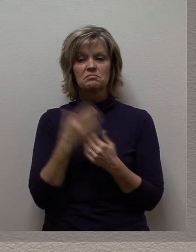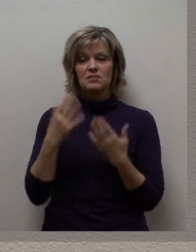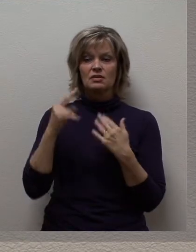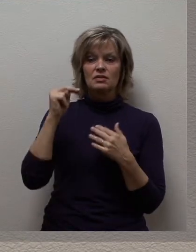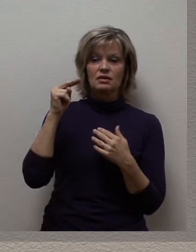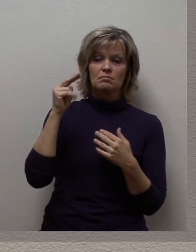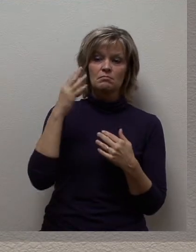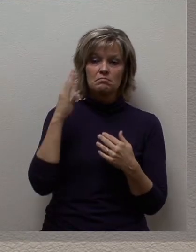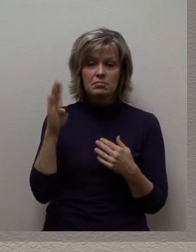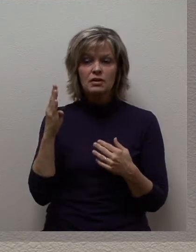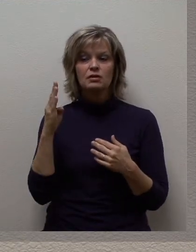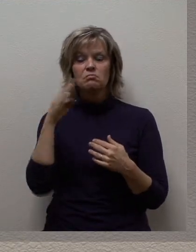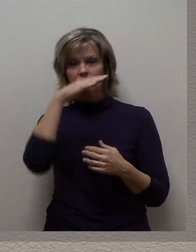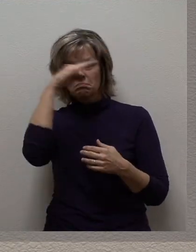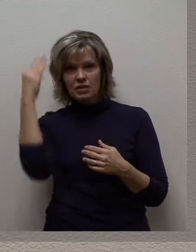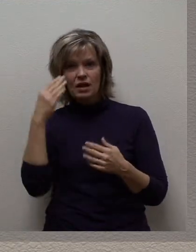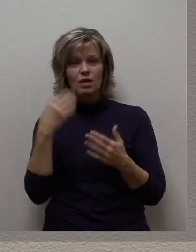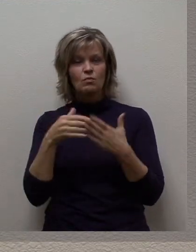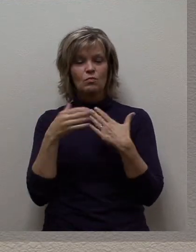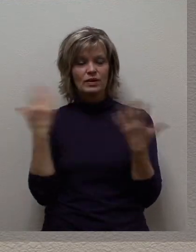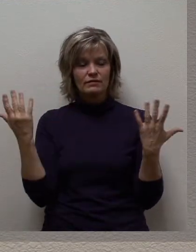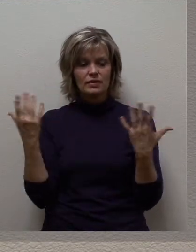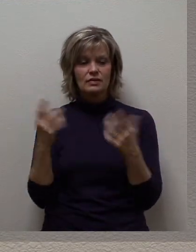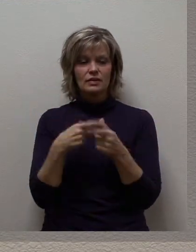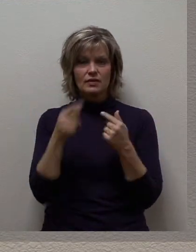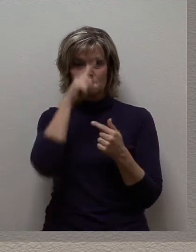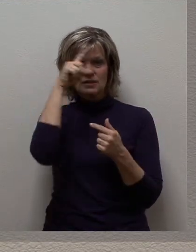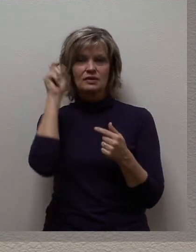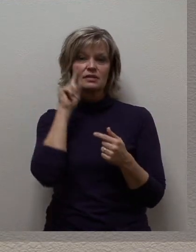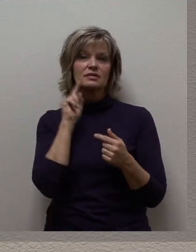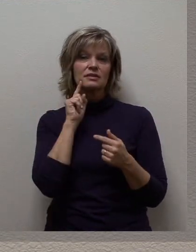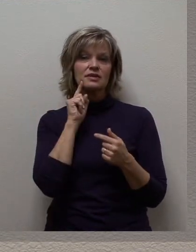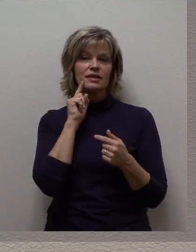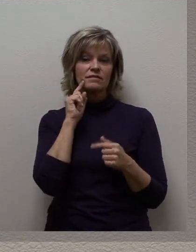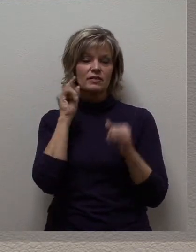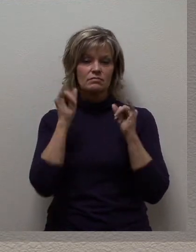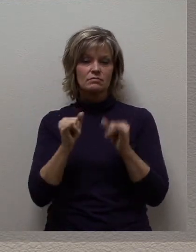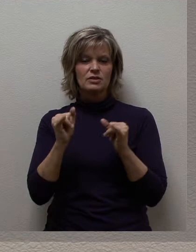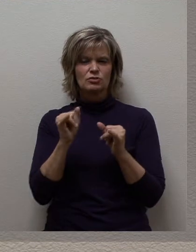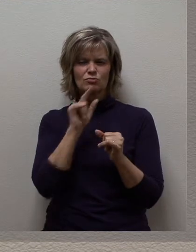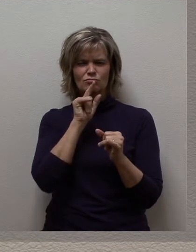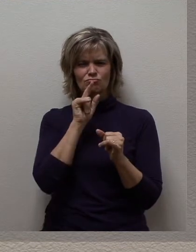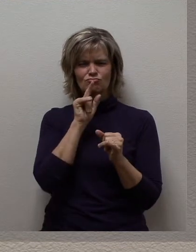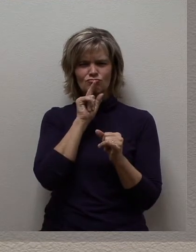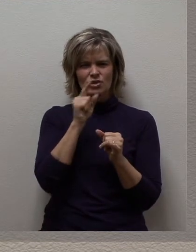the blacks, because deaf individuals have a, it's difficult to understand